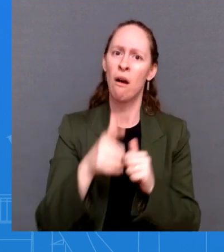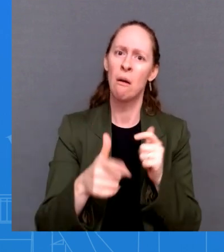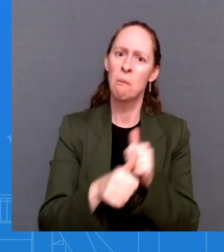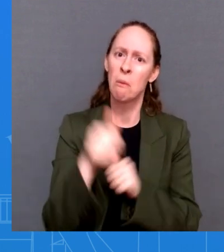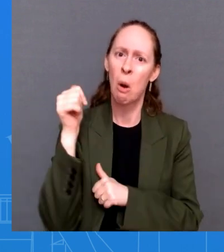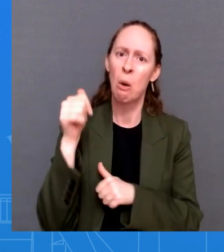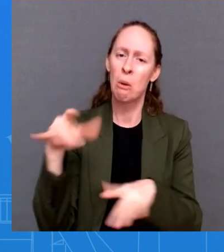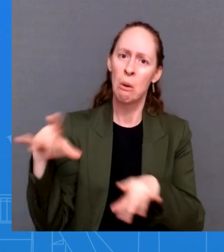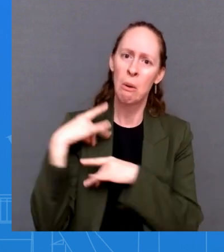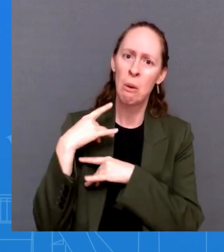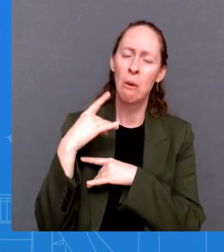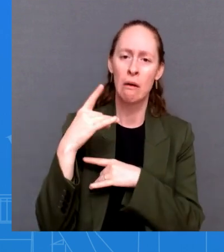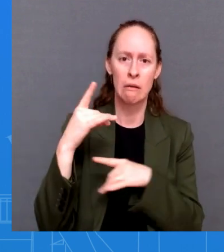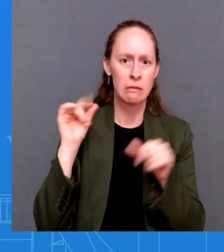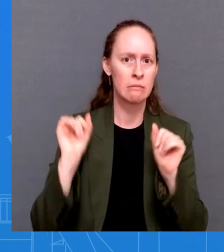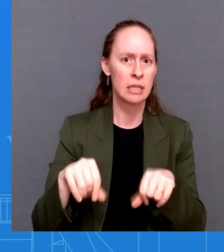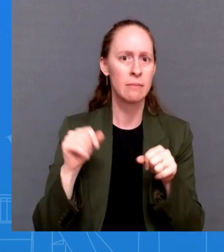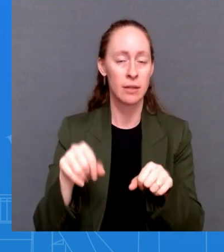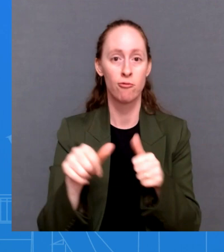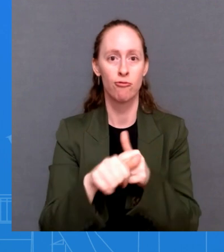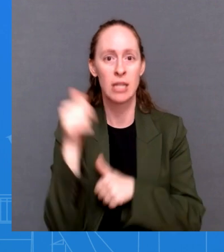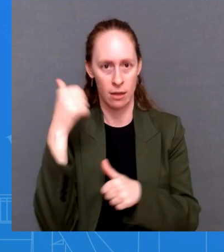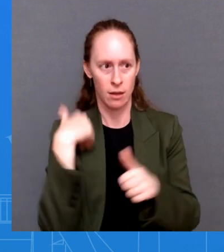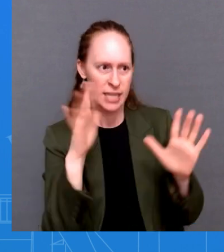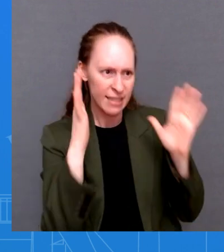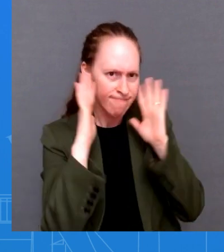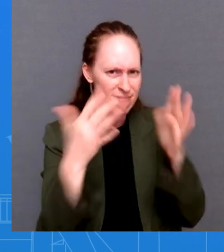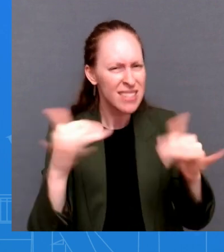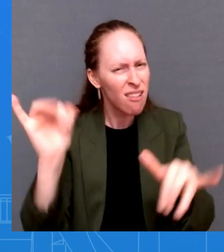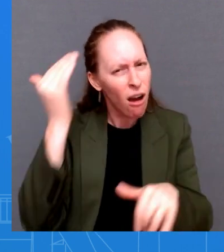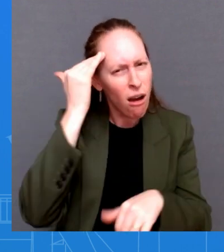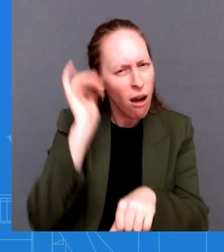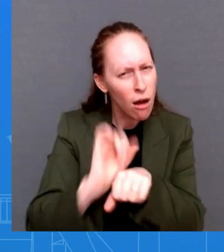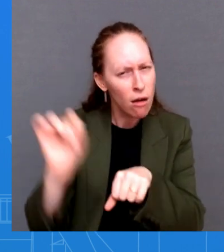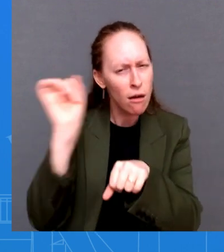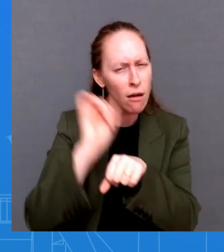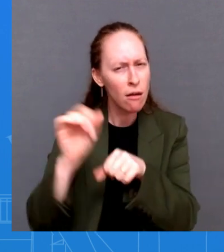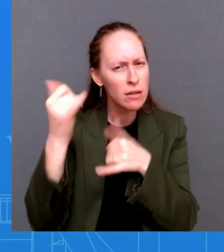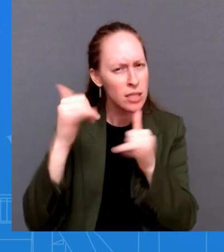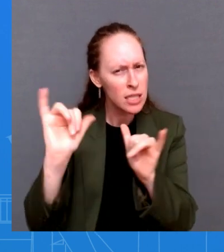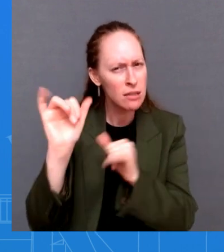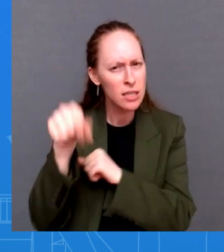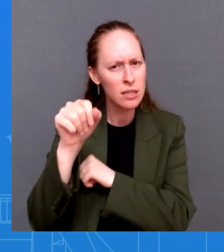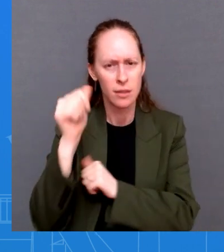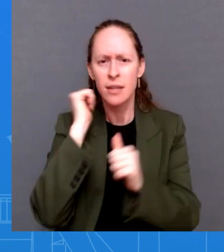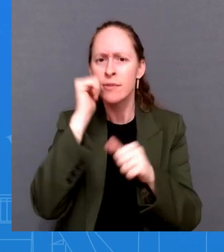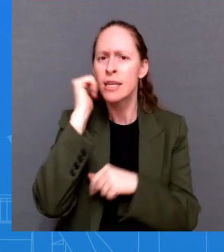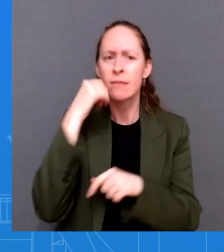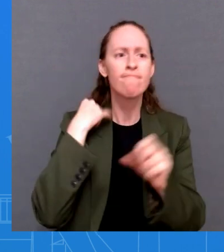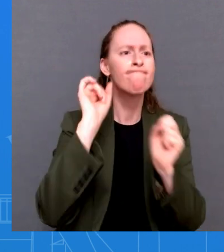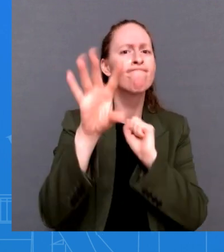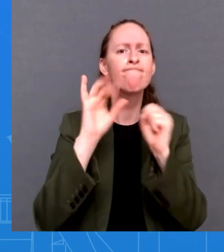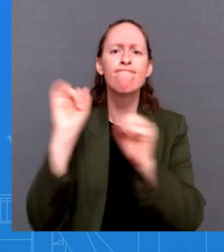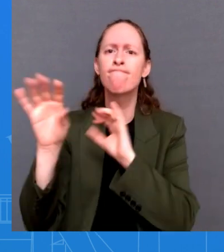and we ship out thousands of doses daily, it's important that we make sure vaccines are going to the people and places that need the most.